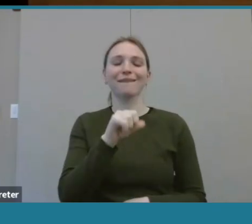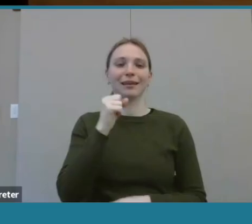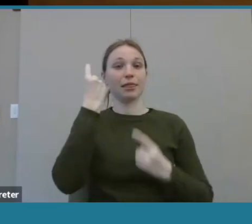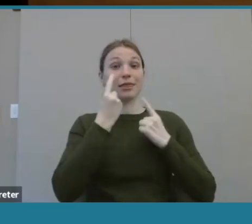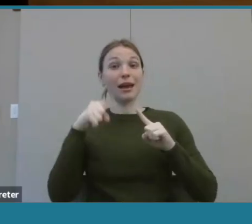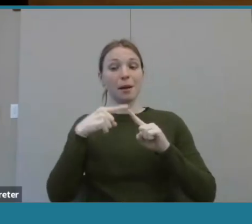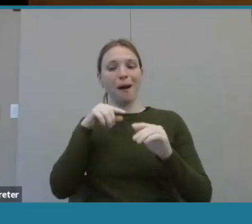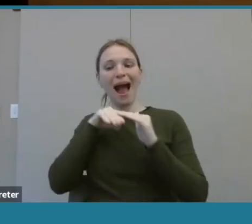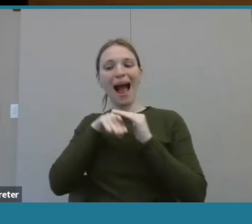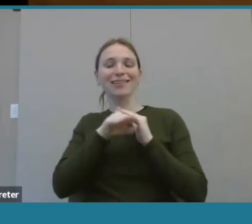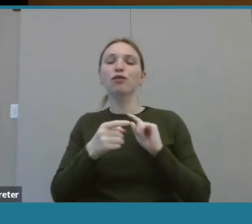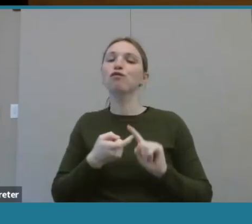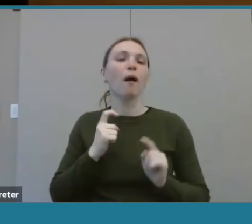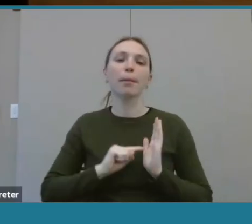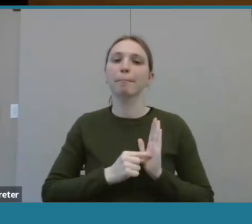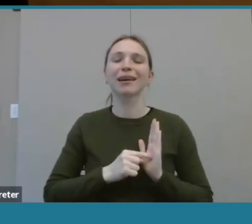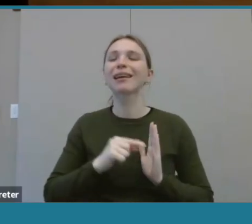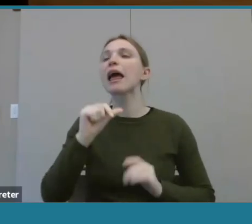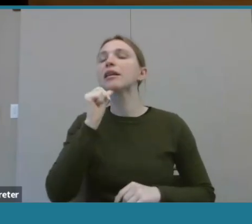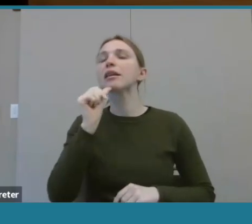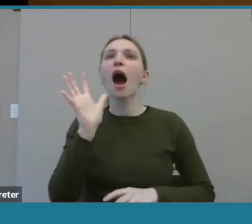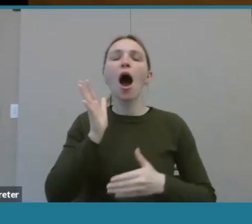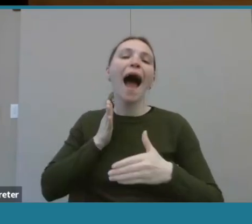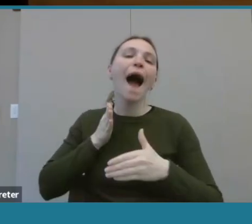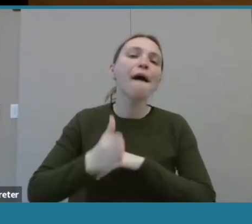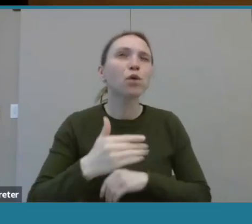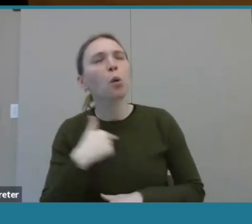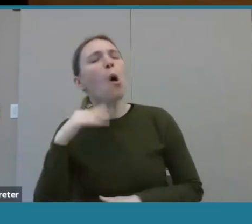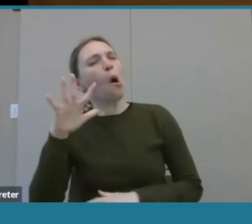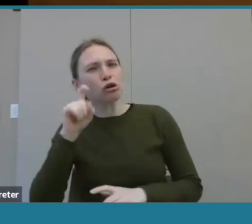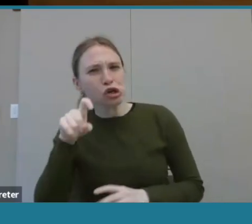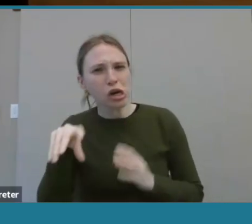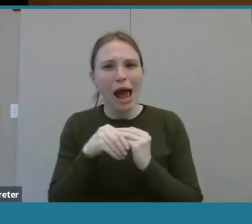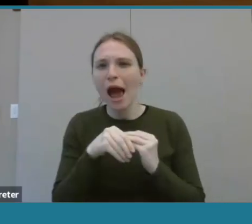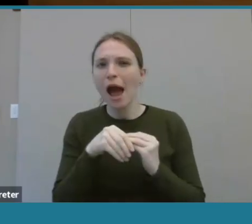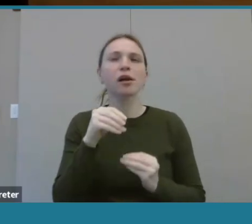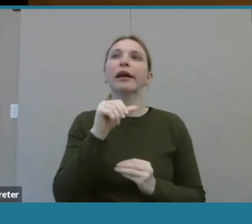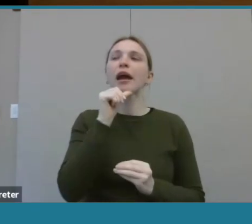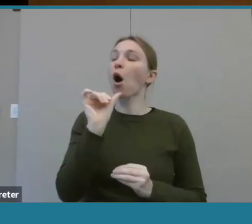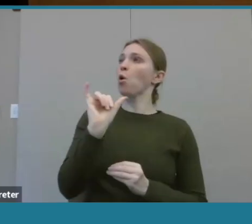from the beginning, not as an afterthought, not as something midway through, not as something to retrofit, but from the beginning.